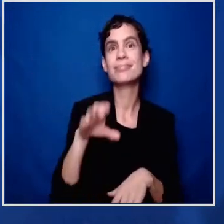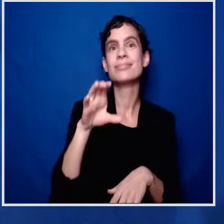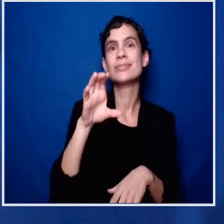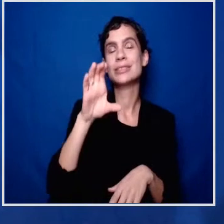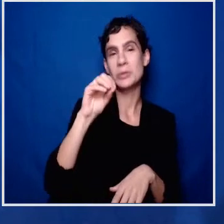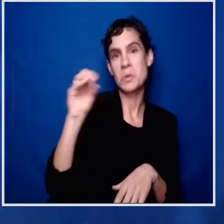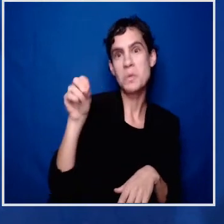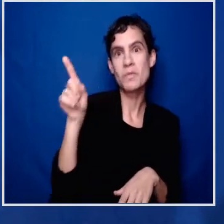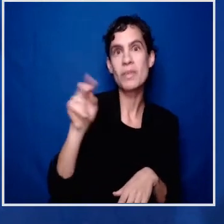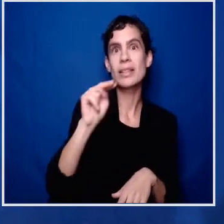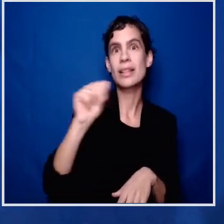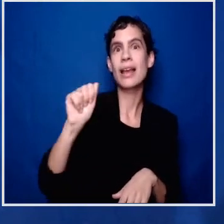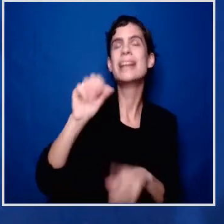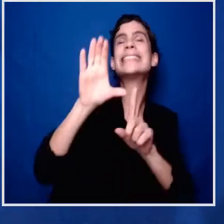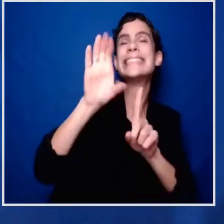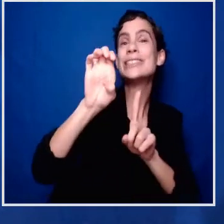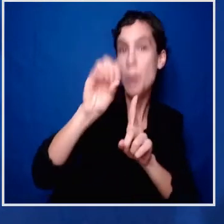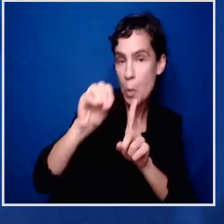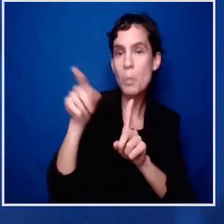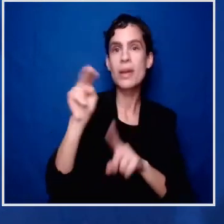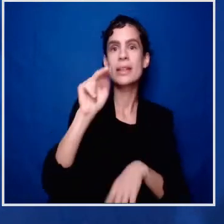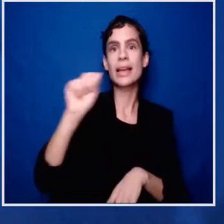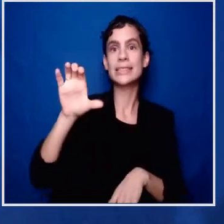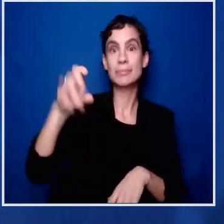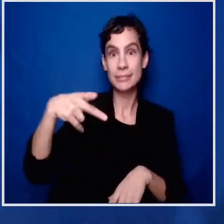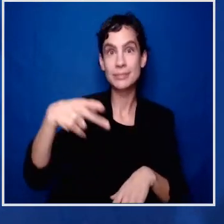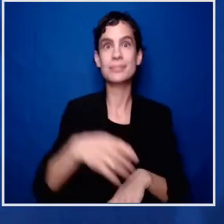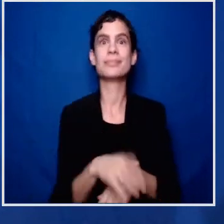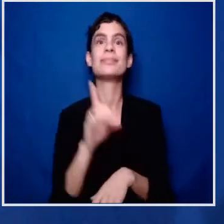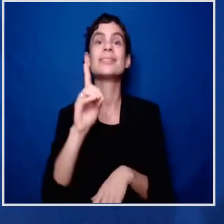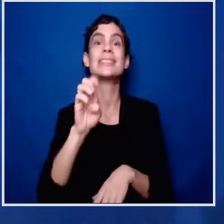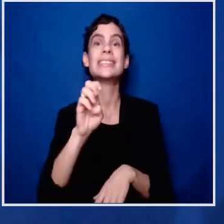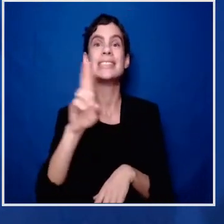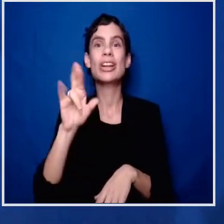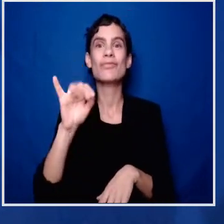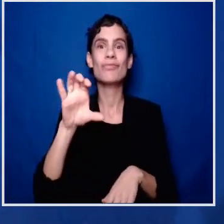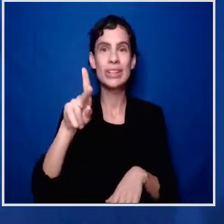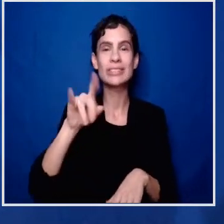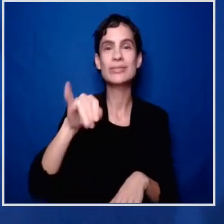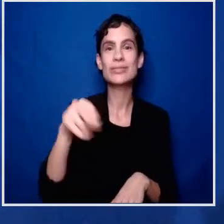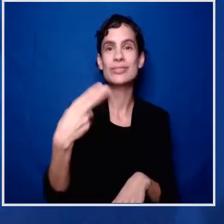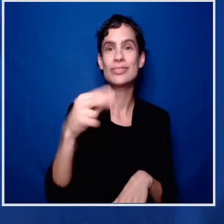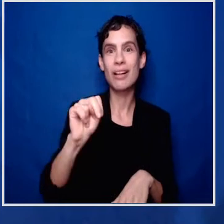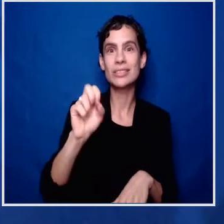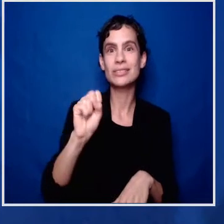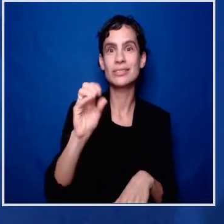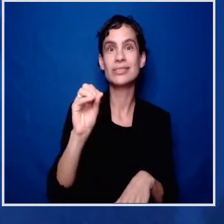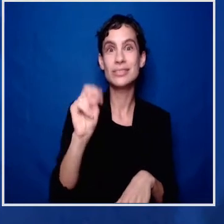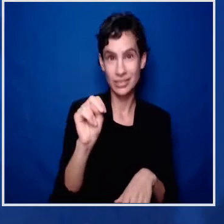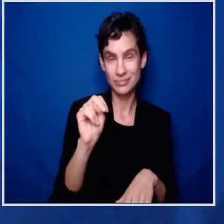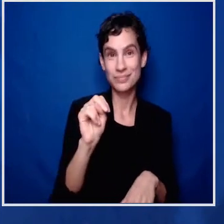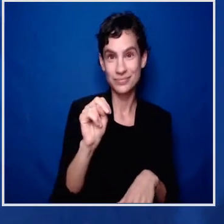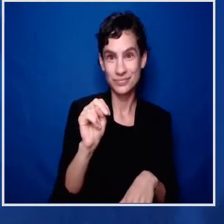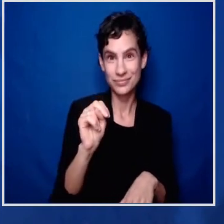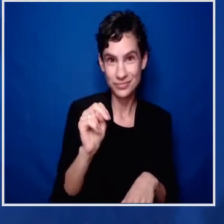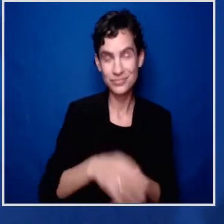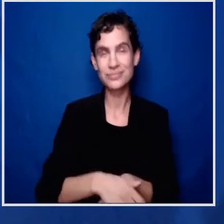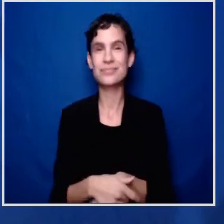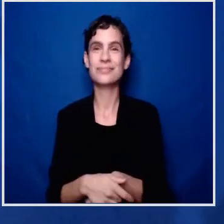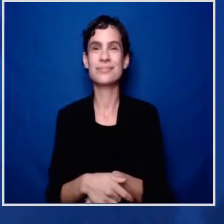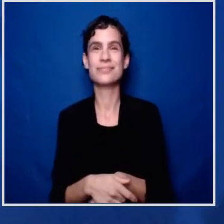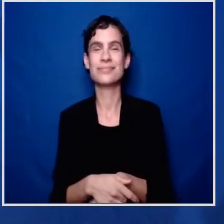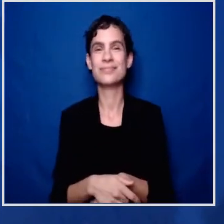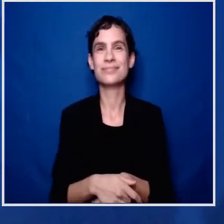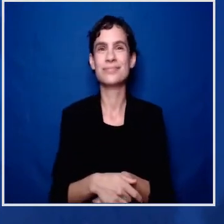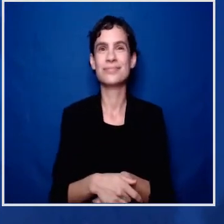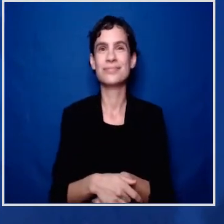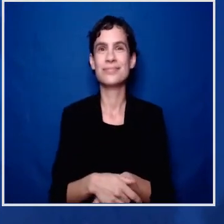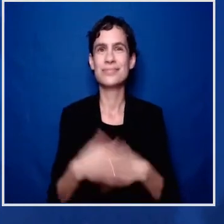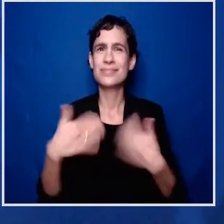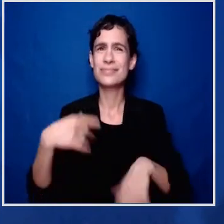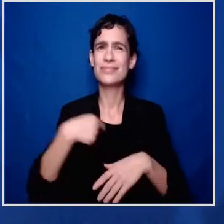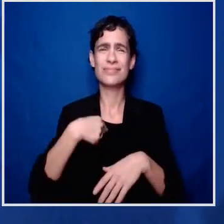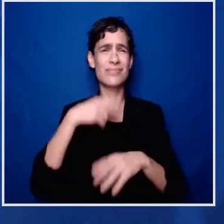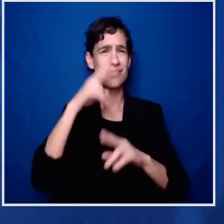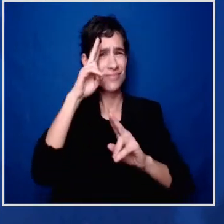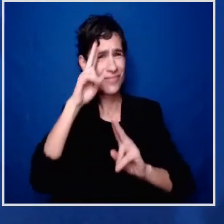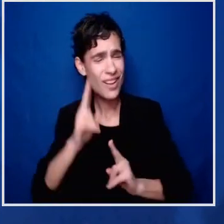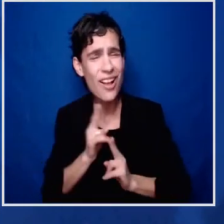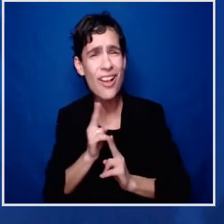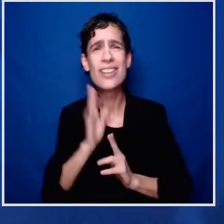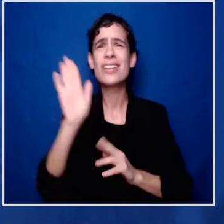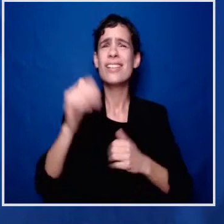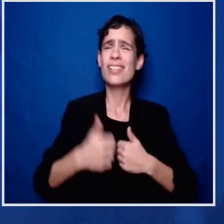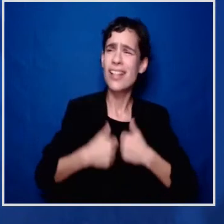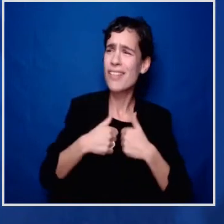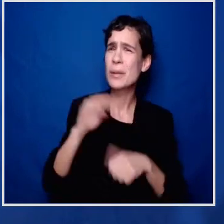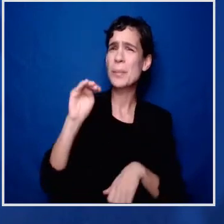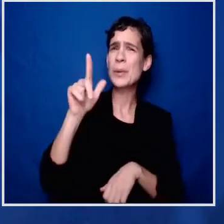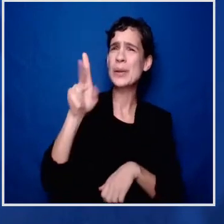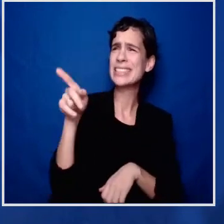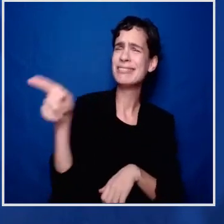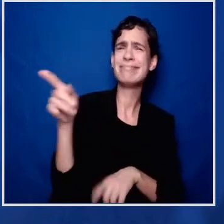OFFICER, DERRICK JOHNSON.